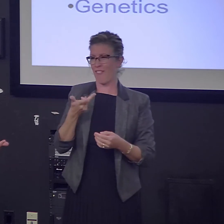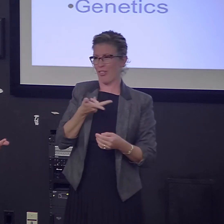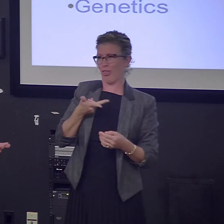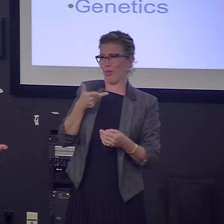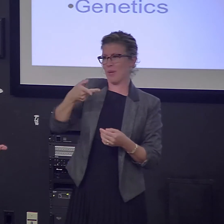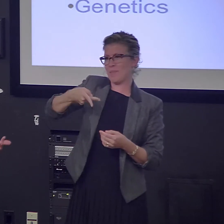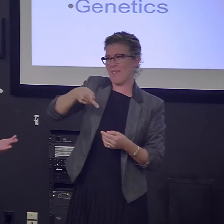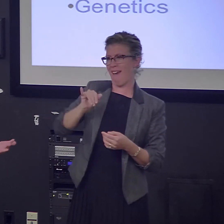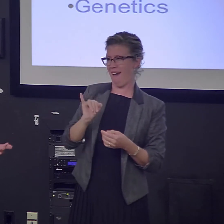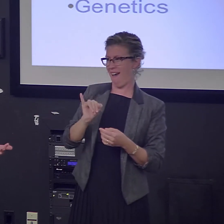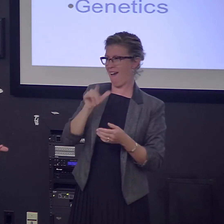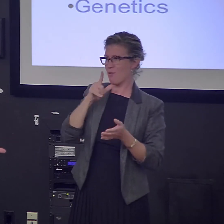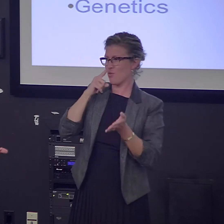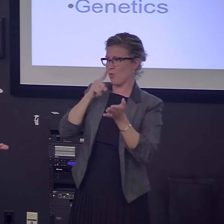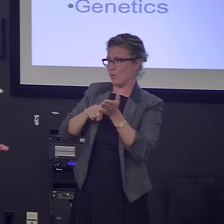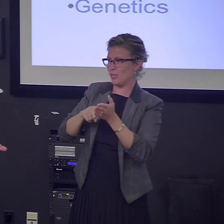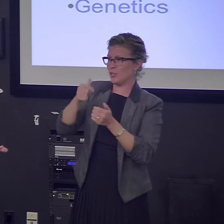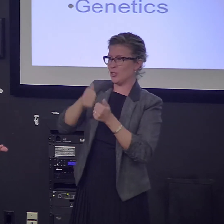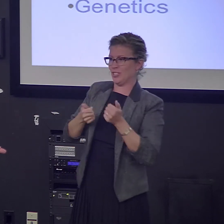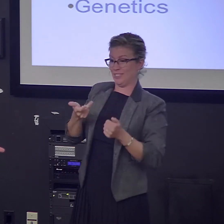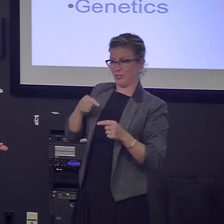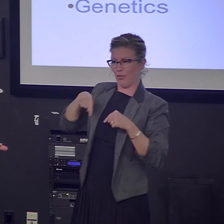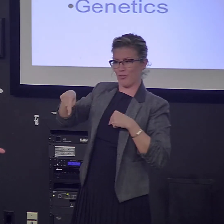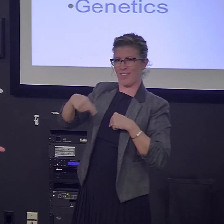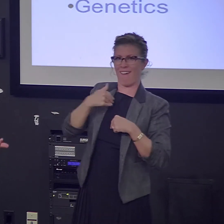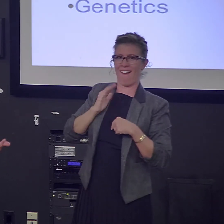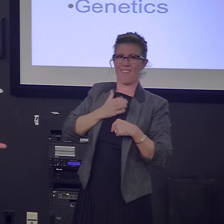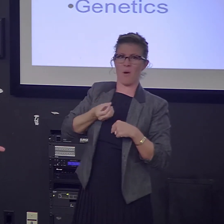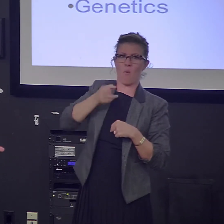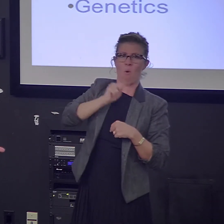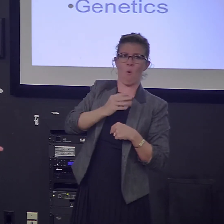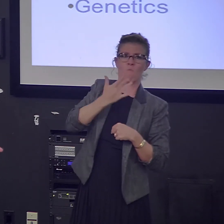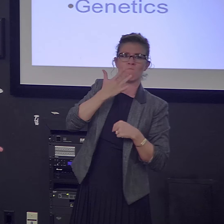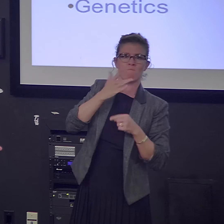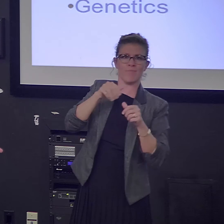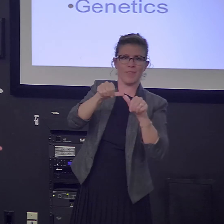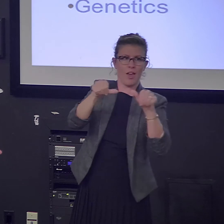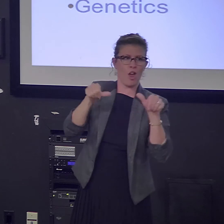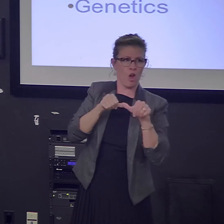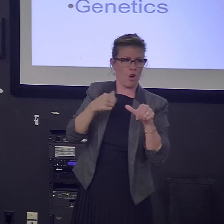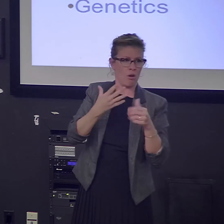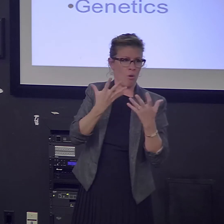And we all had our favorite domains of assessment that we were interested in.